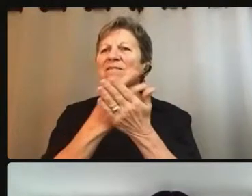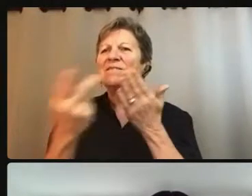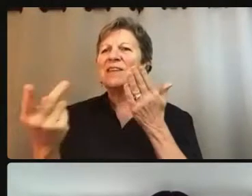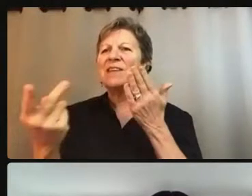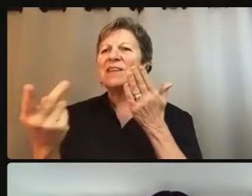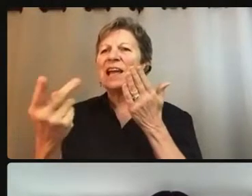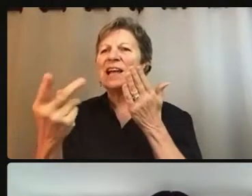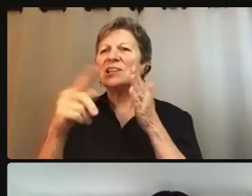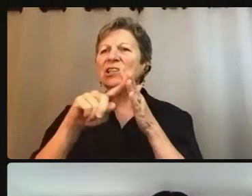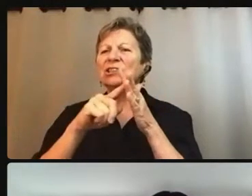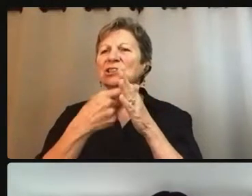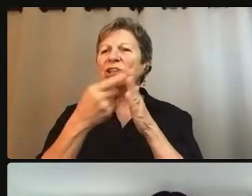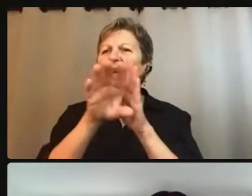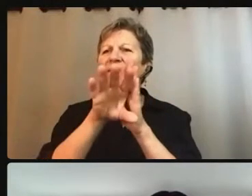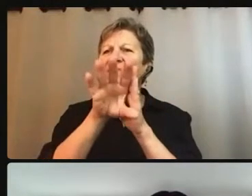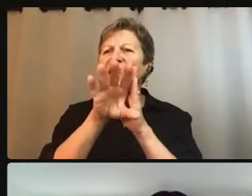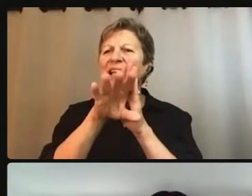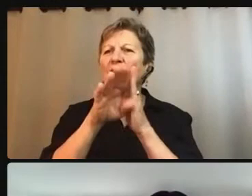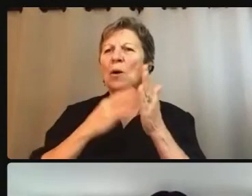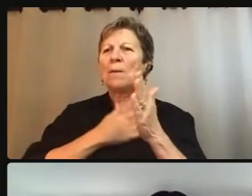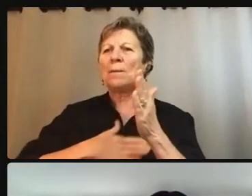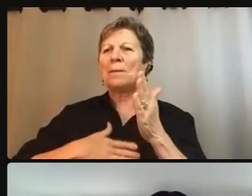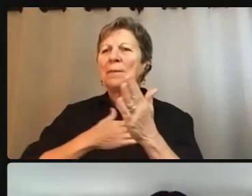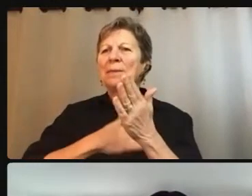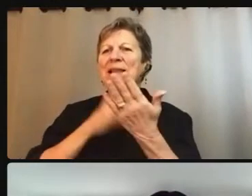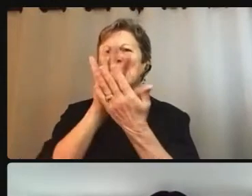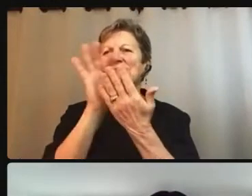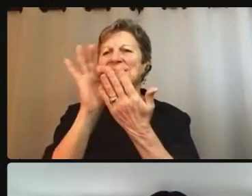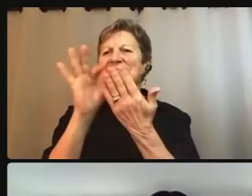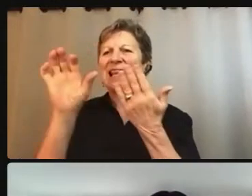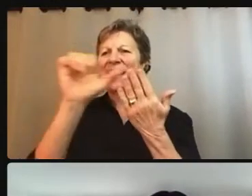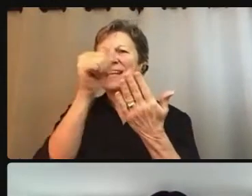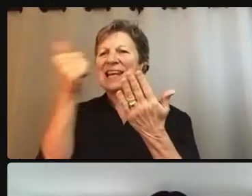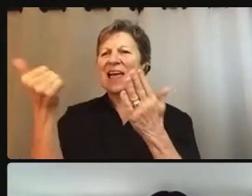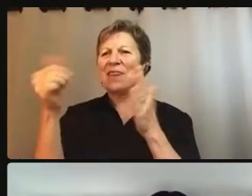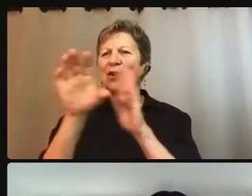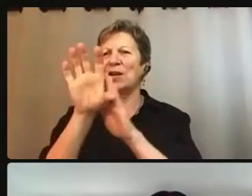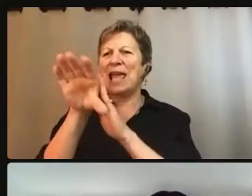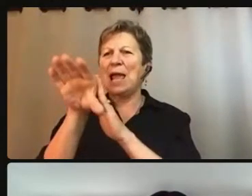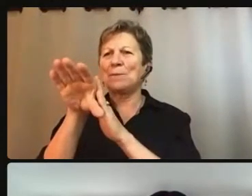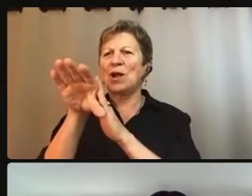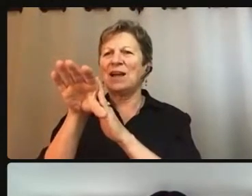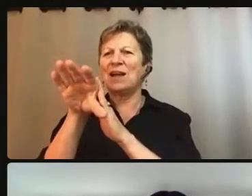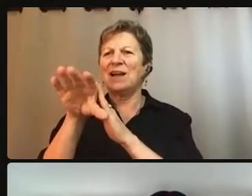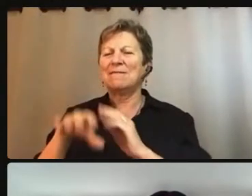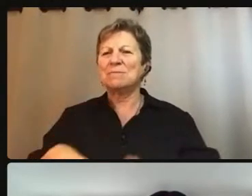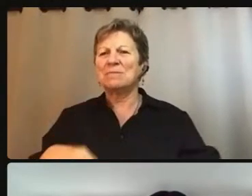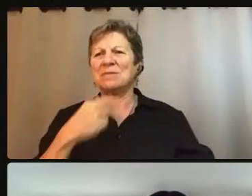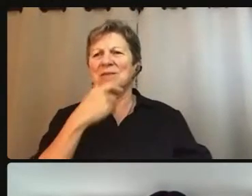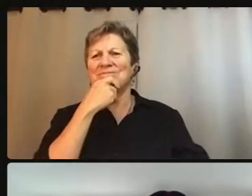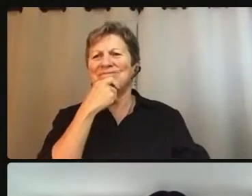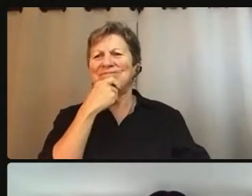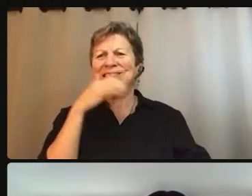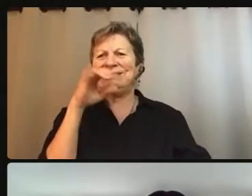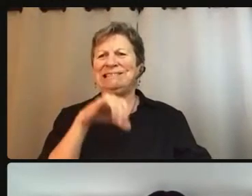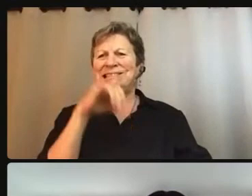THE VIDEO AND IT HAS A POP UP NOTIFICATION FAILED TO START